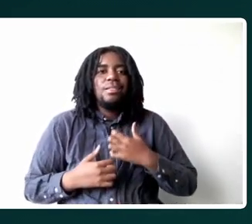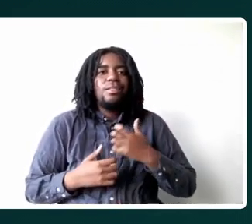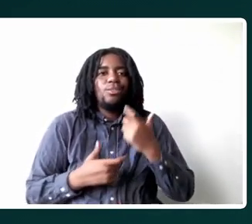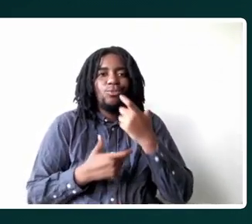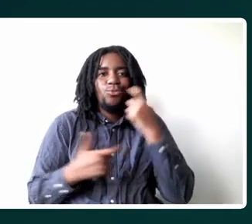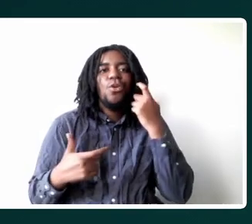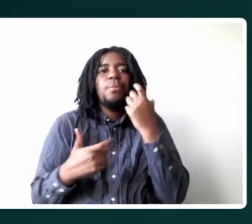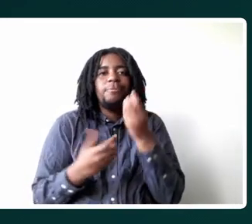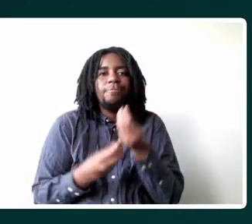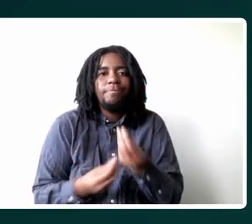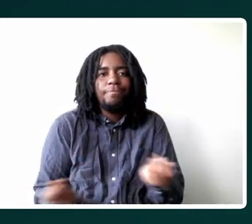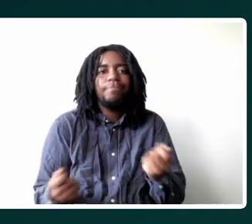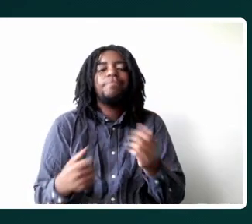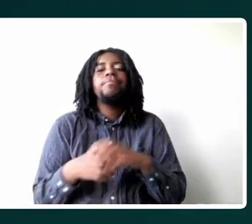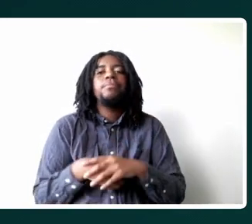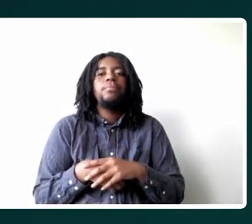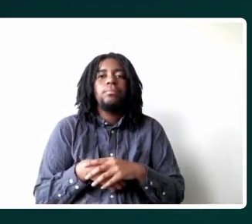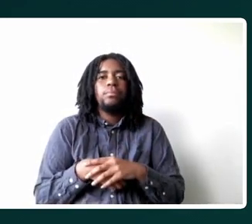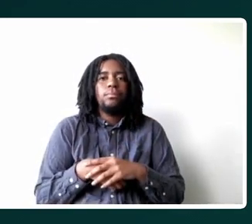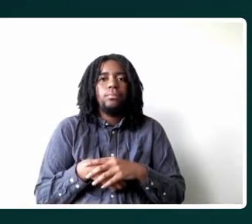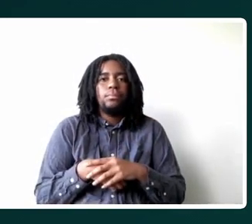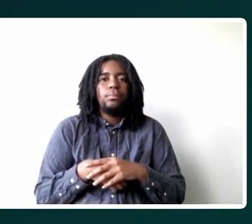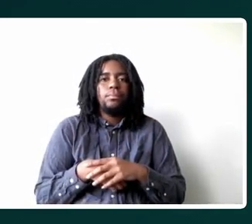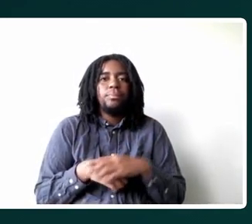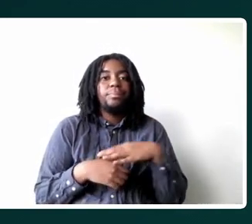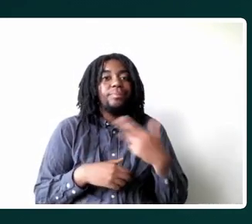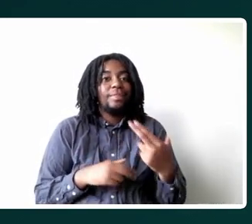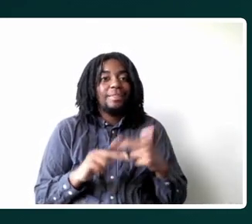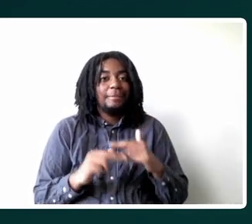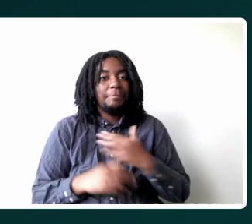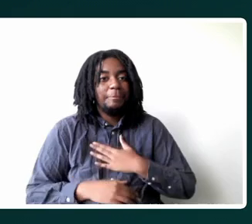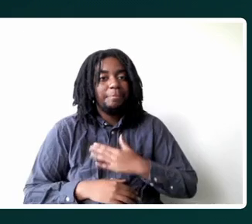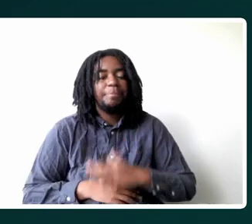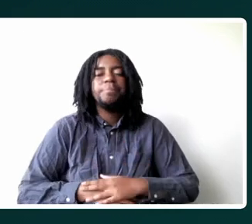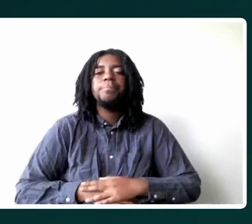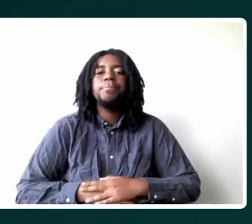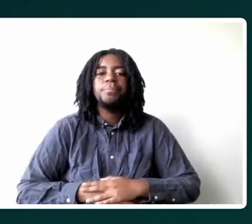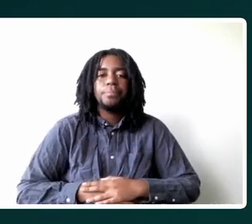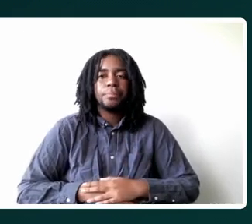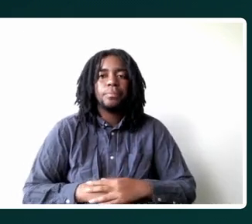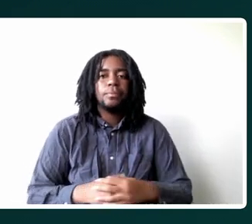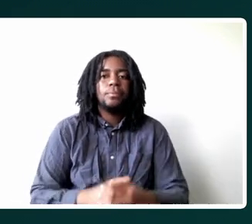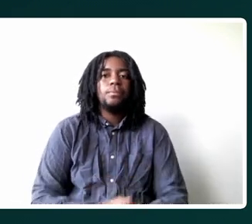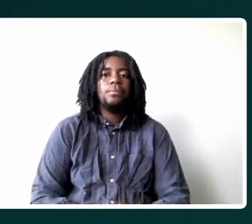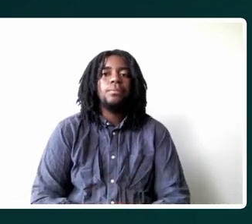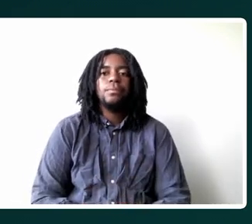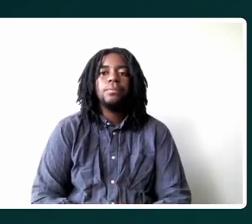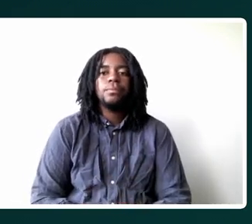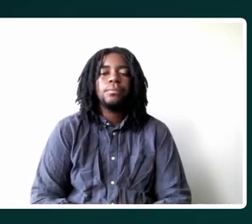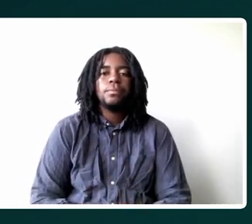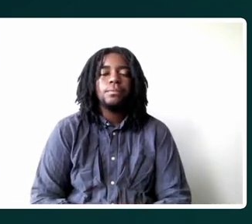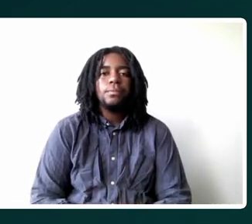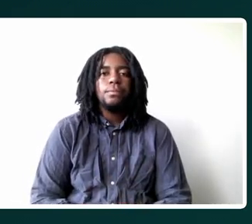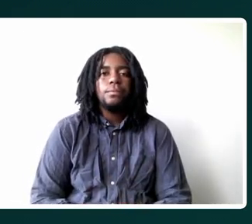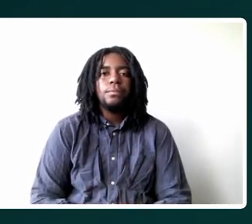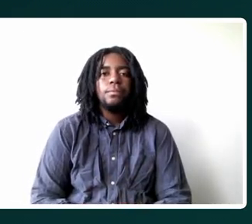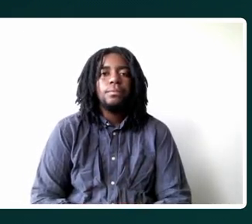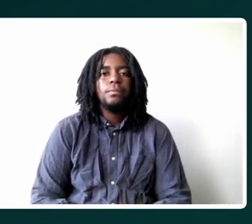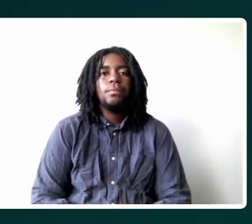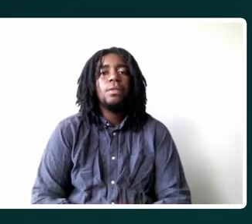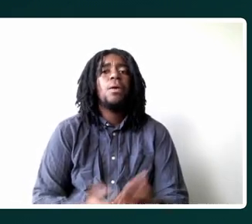Next slide, please. So, you might be wondering. So,